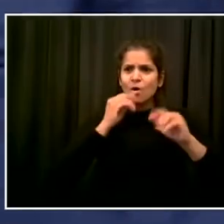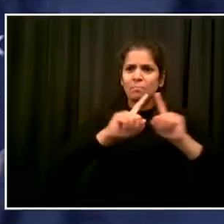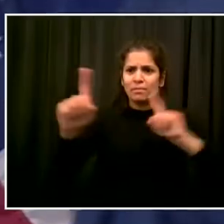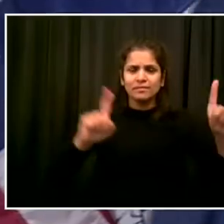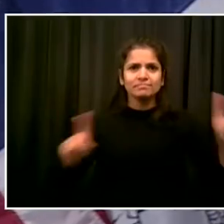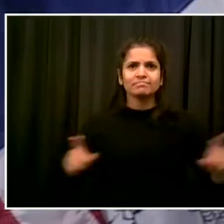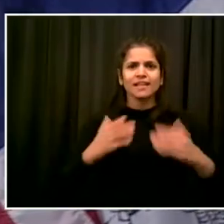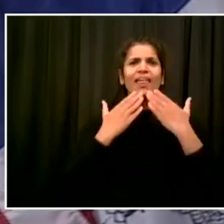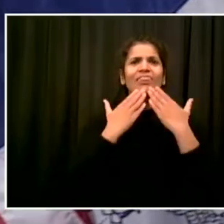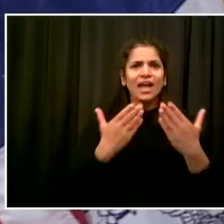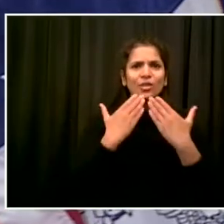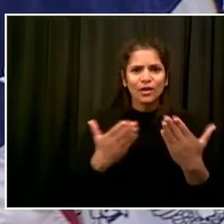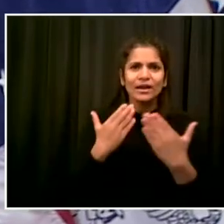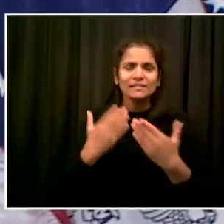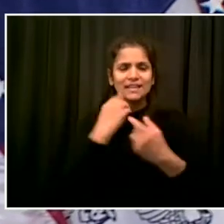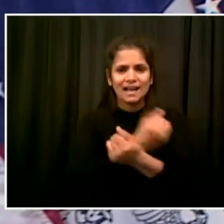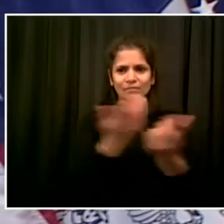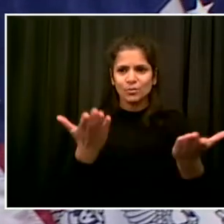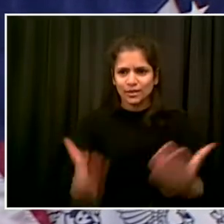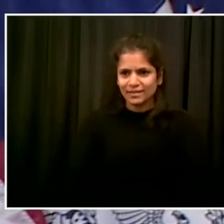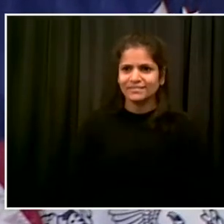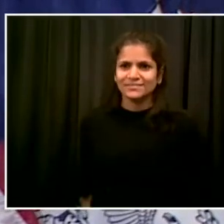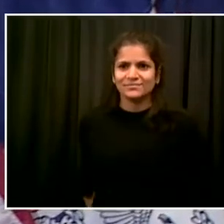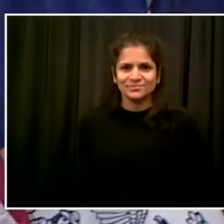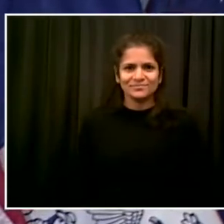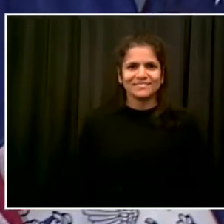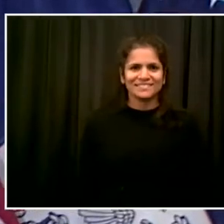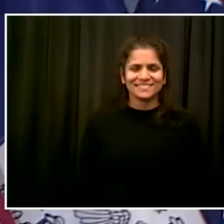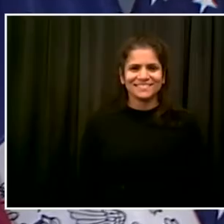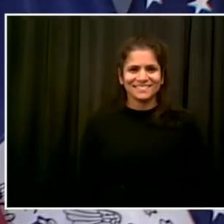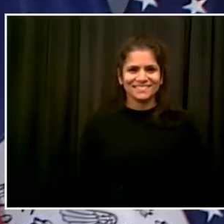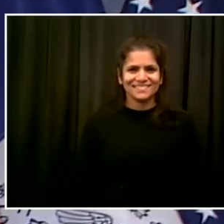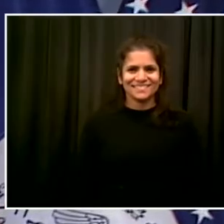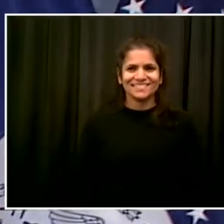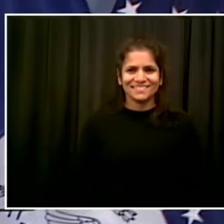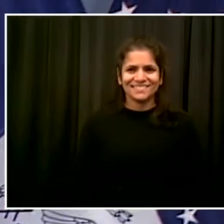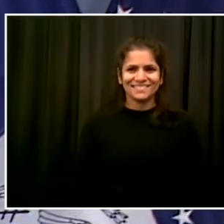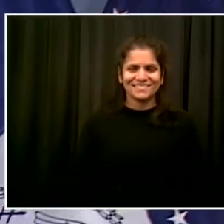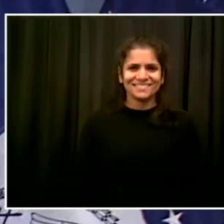SO KEEP DOING WHAT YOU ARE DOING. THANK YOU SO MUCH, EVREYONE.